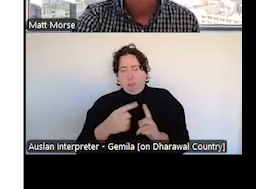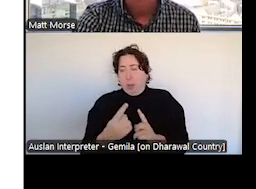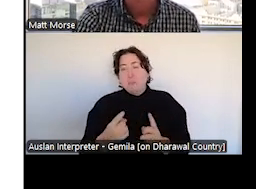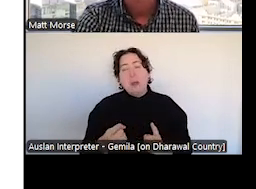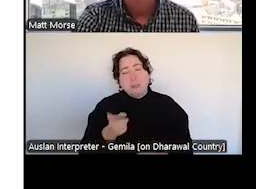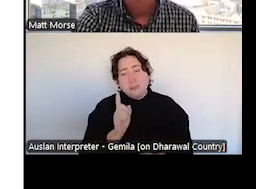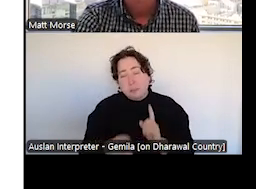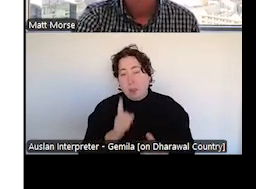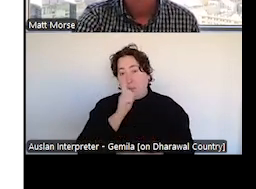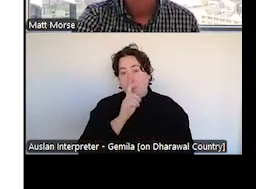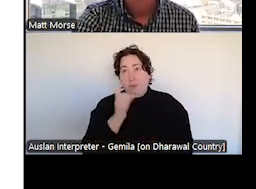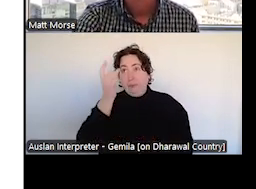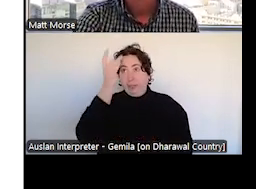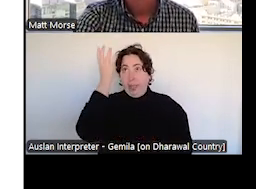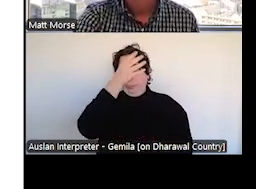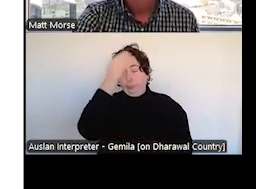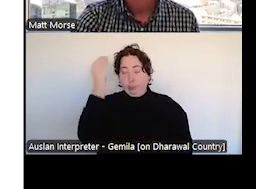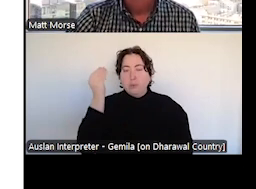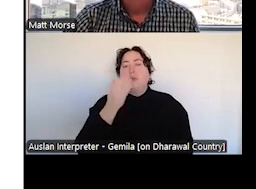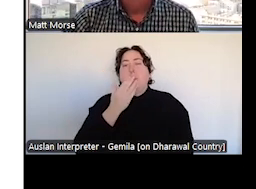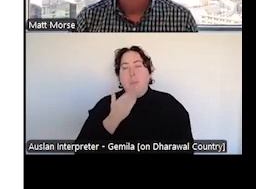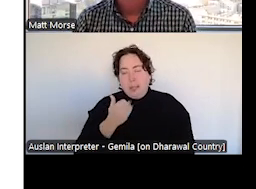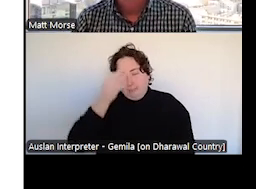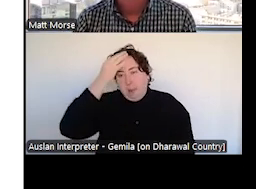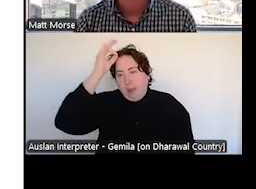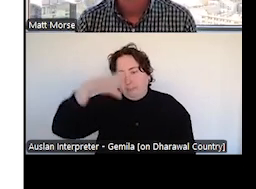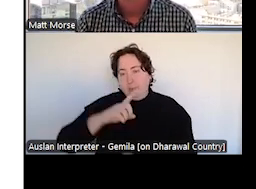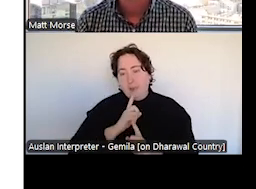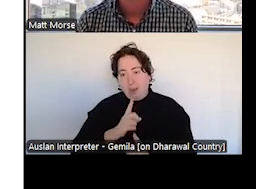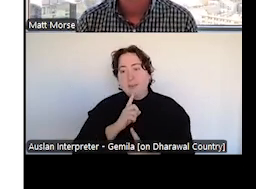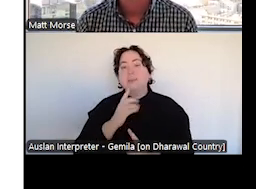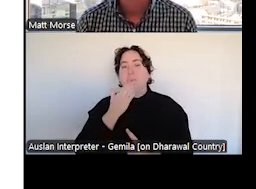don't forget to mention that. And then tell us about the long-term